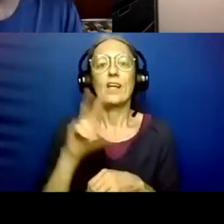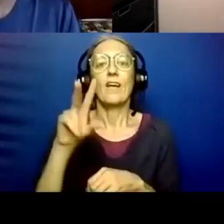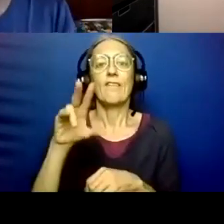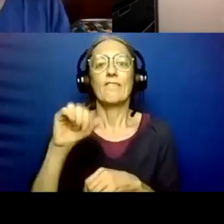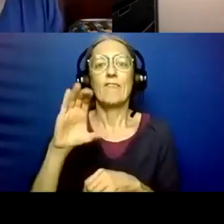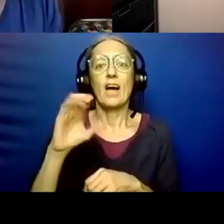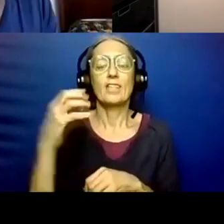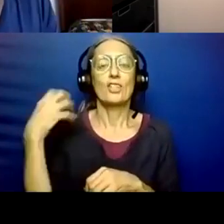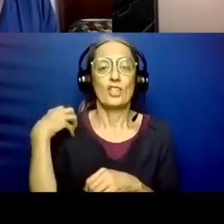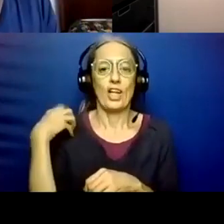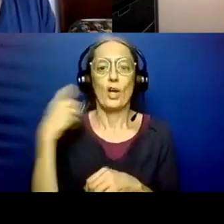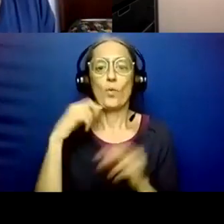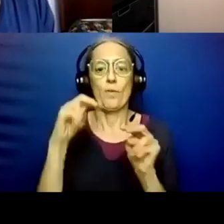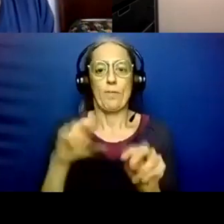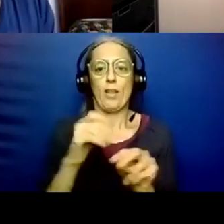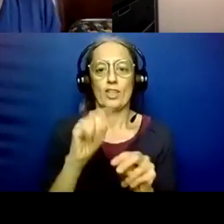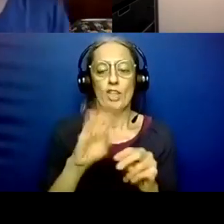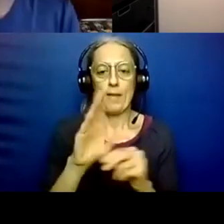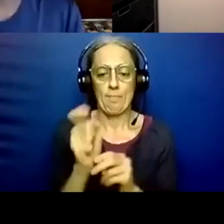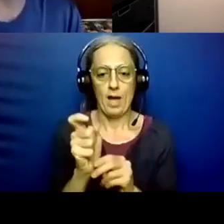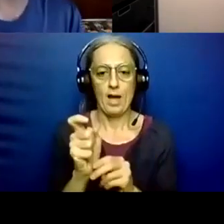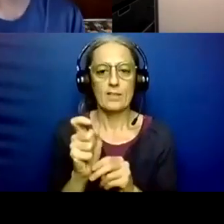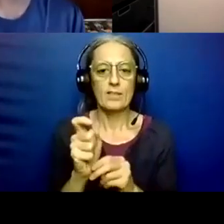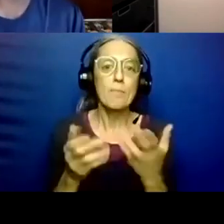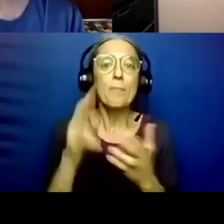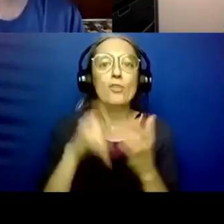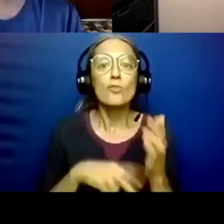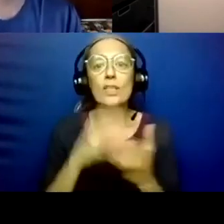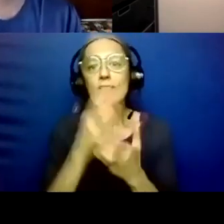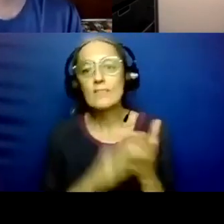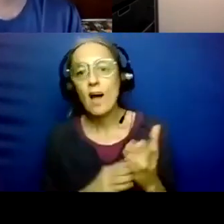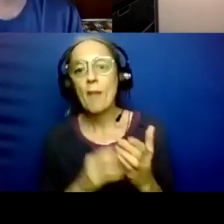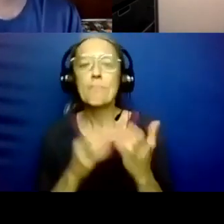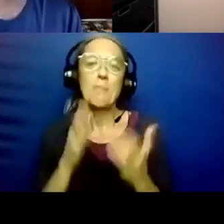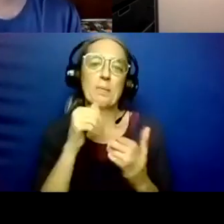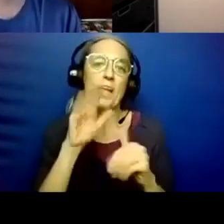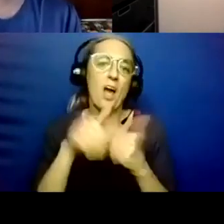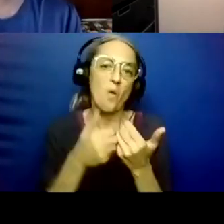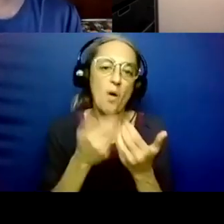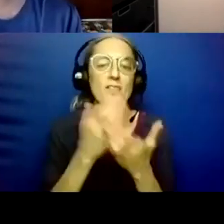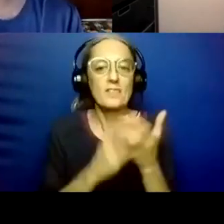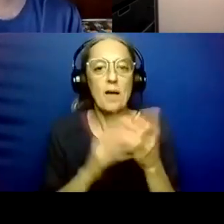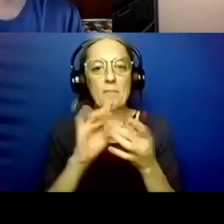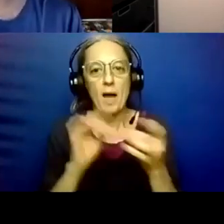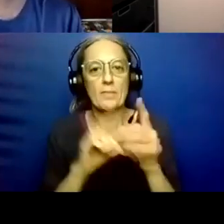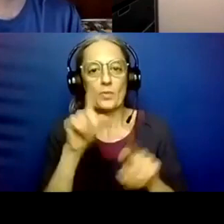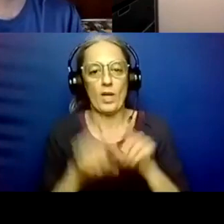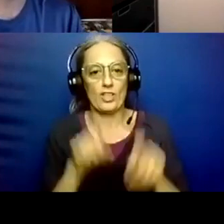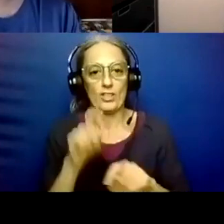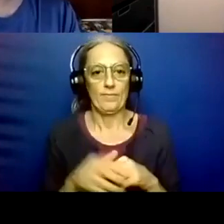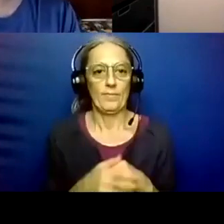and may read some, but not all, of the comments or questions, and I may assist her with that as well.